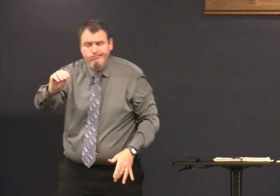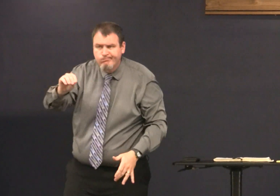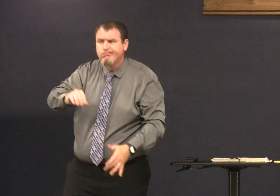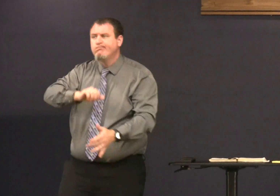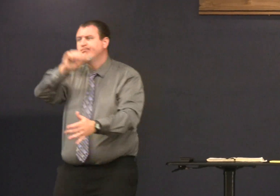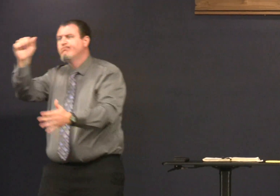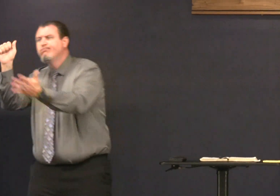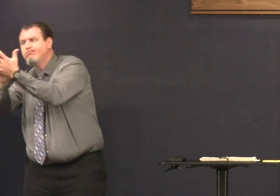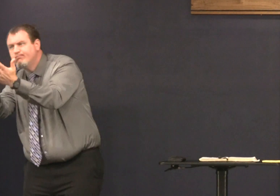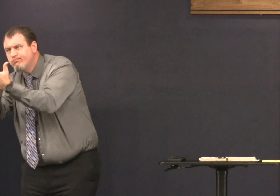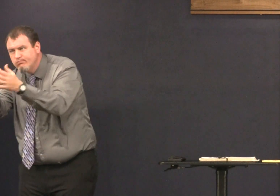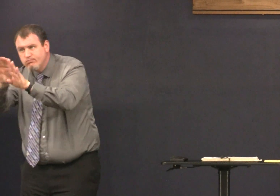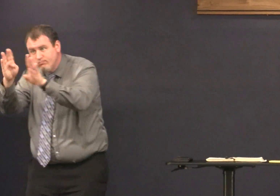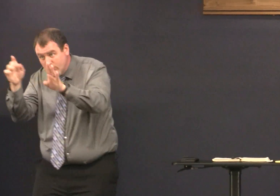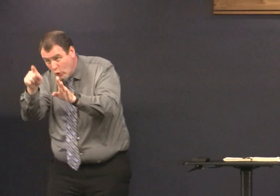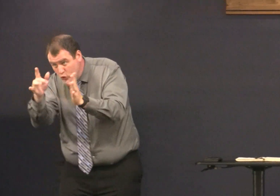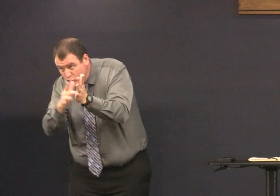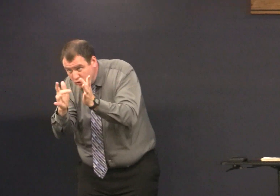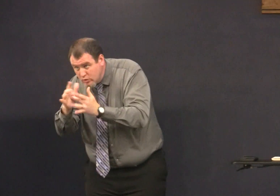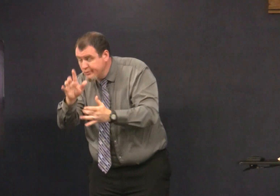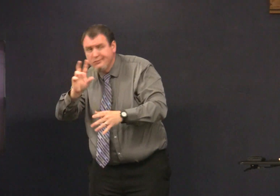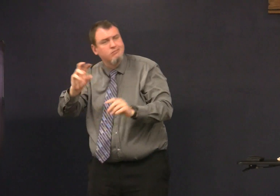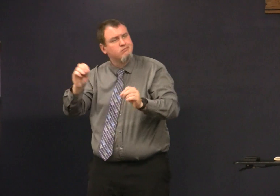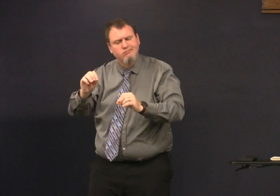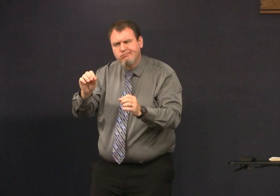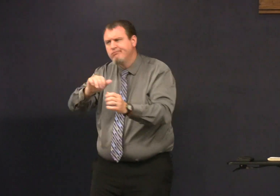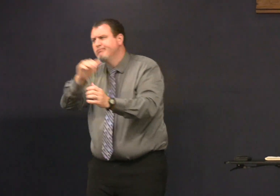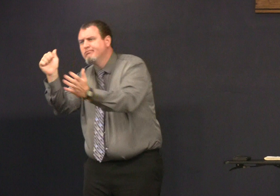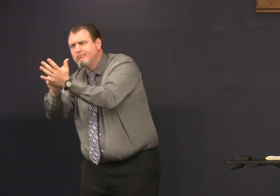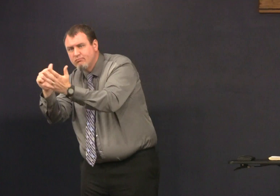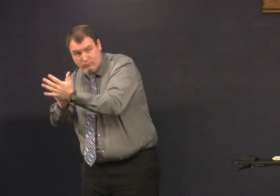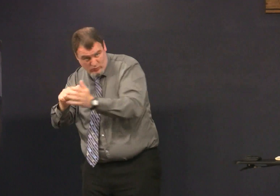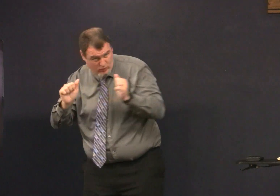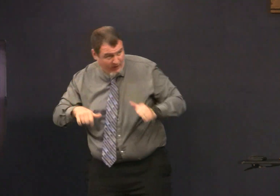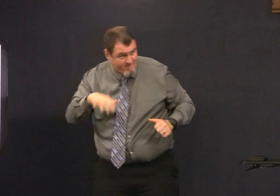do you knock on the door and look for Jesus oh do you knock on each door and go to the next door